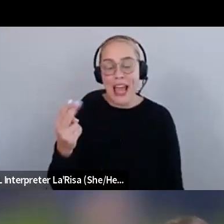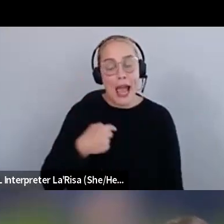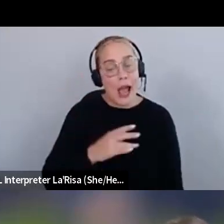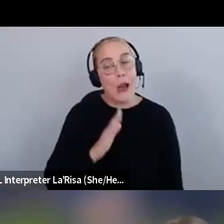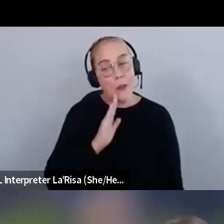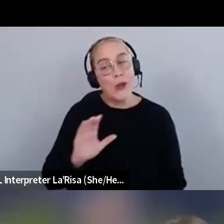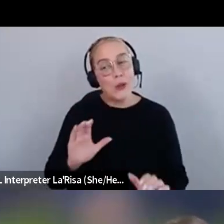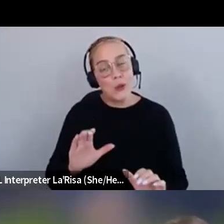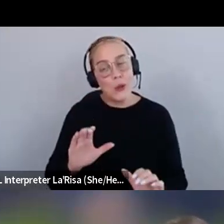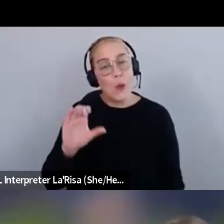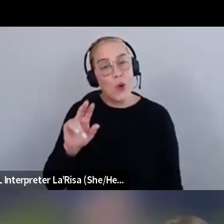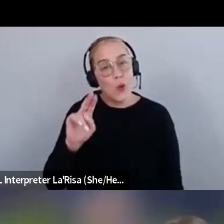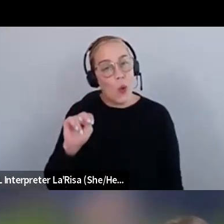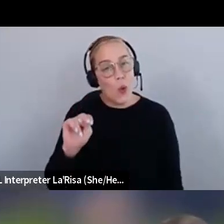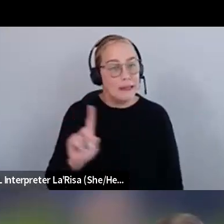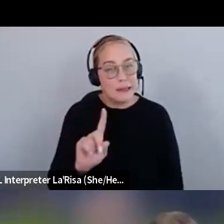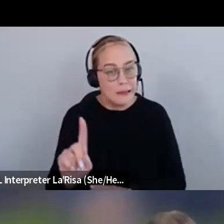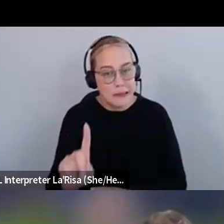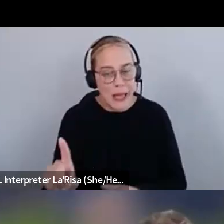Those are my favorites. I favorite activity is the pumpkin patch. I would